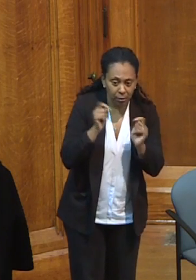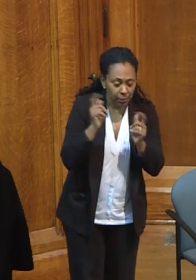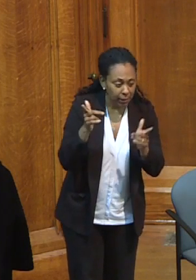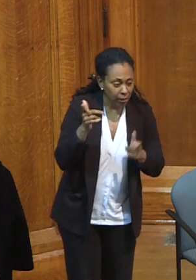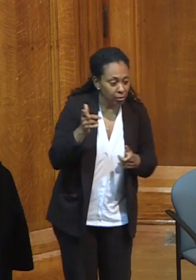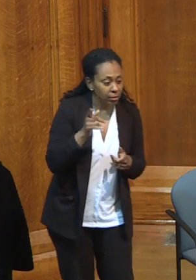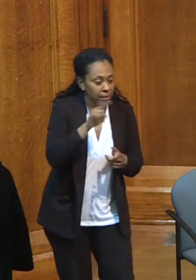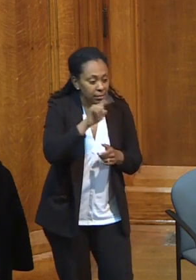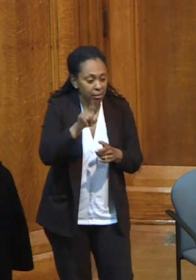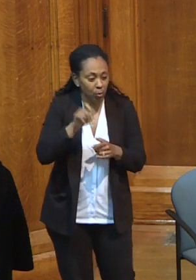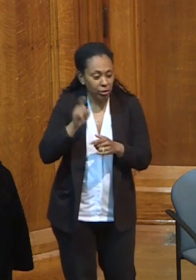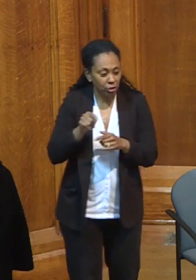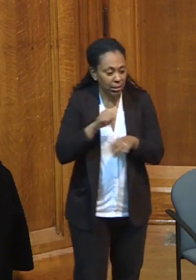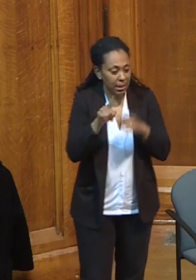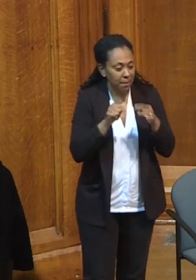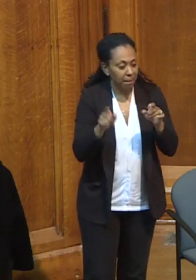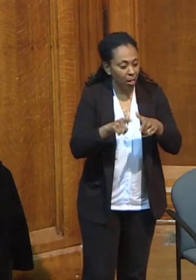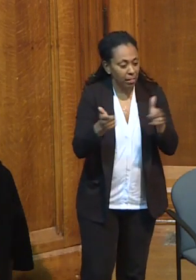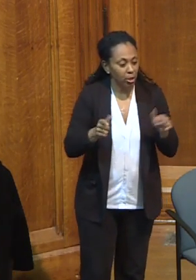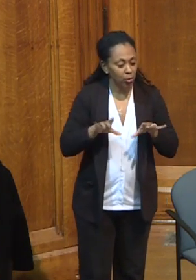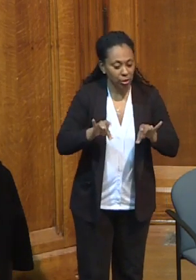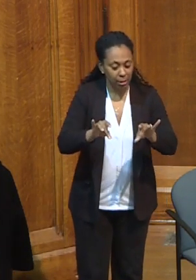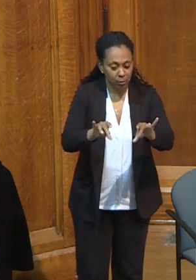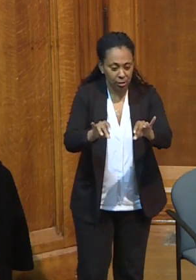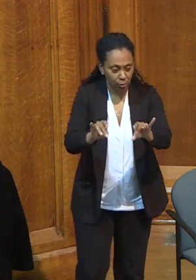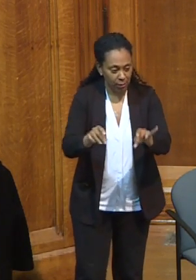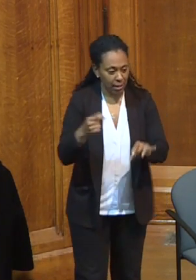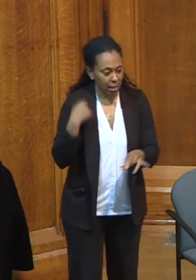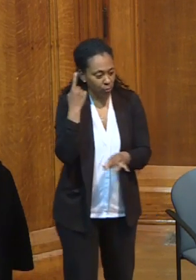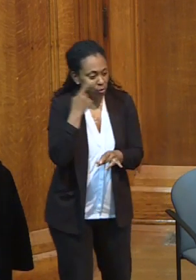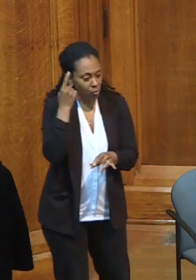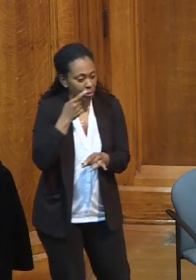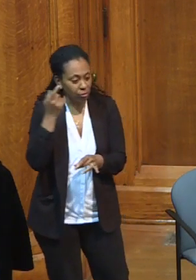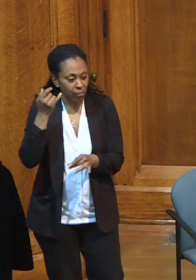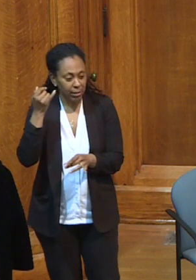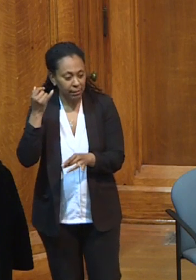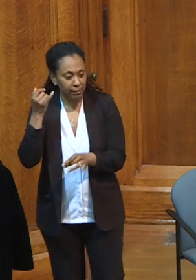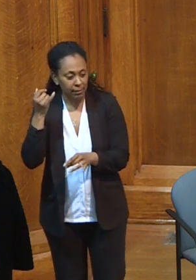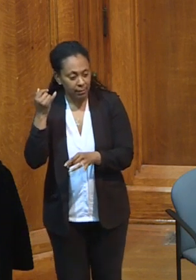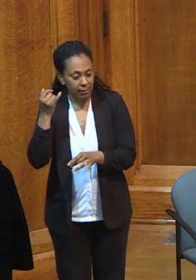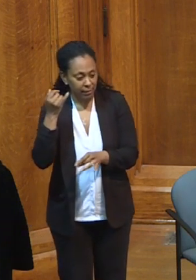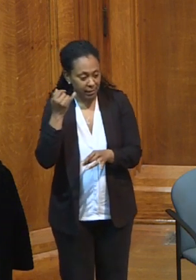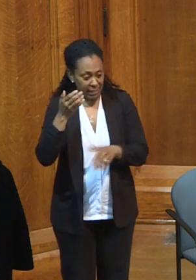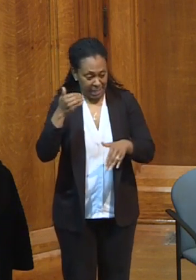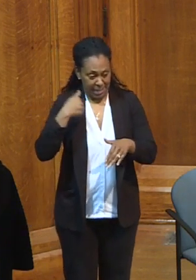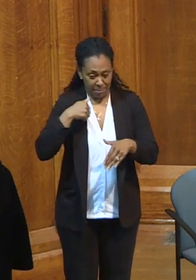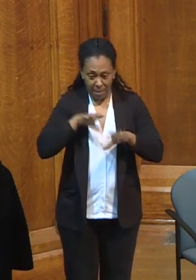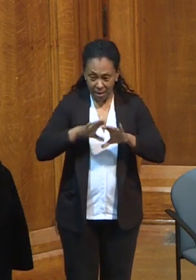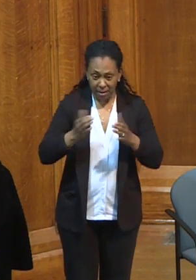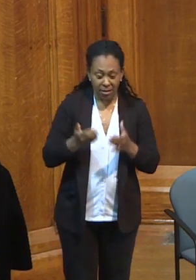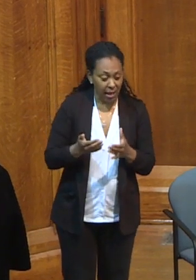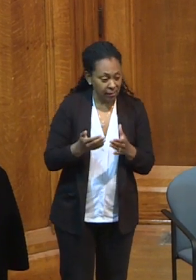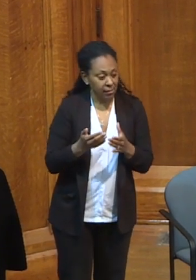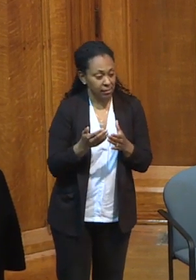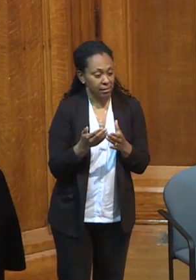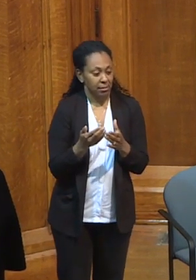the language acquisition. I was wondering like we're talking about in class most if not all users of sign are bilingual.